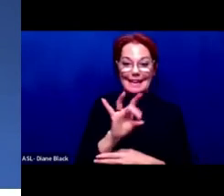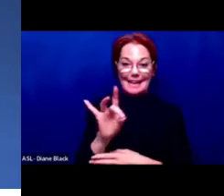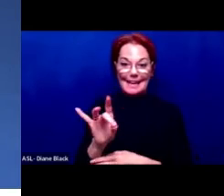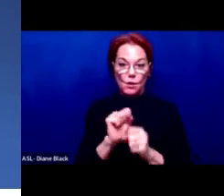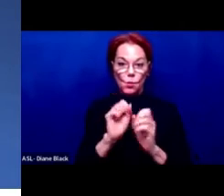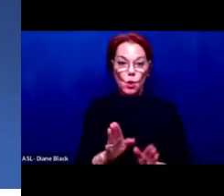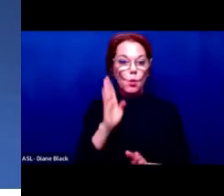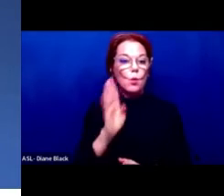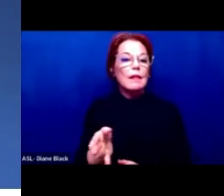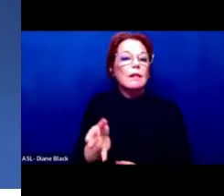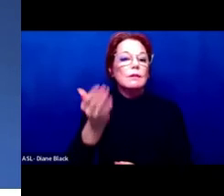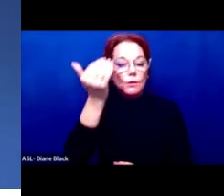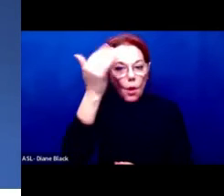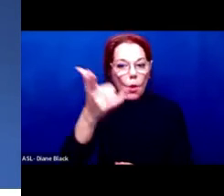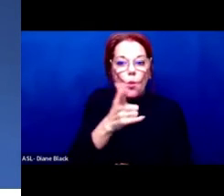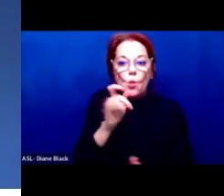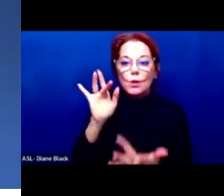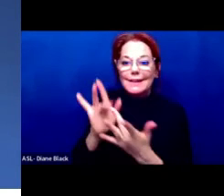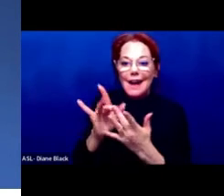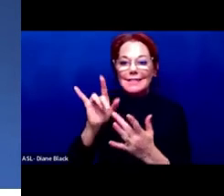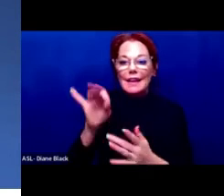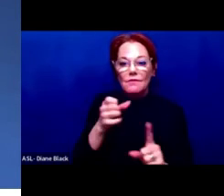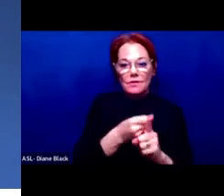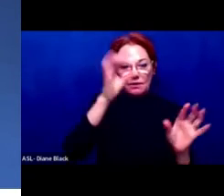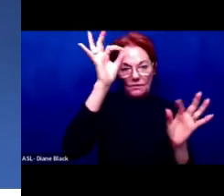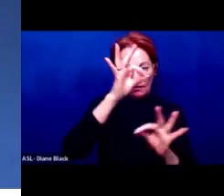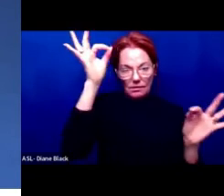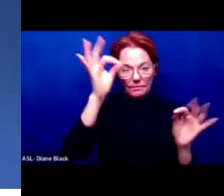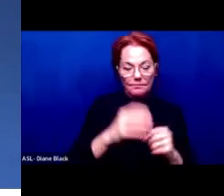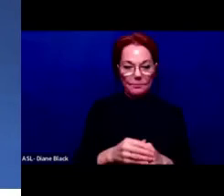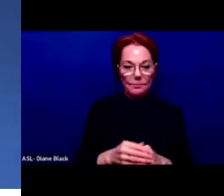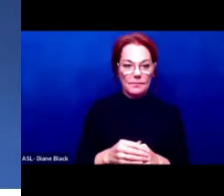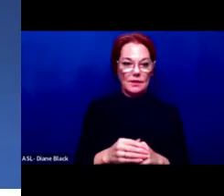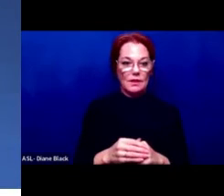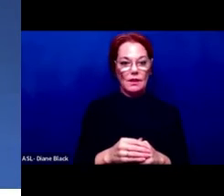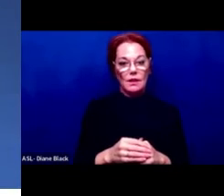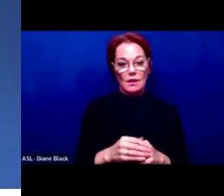can experience the crisis stabilization that anyone who might be having experiencing a